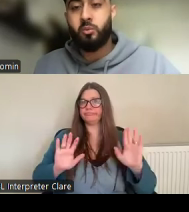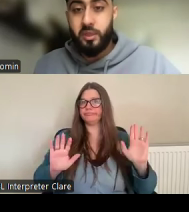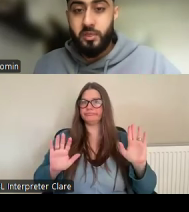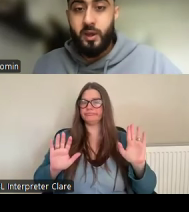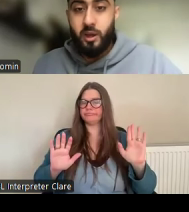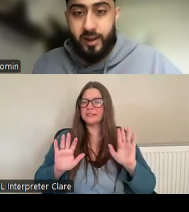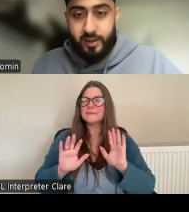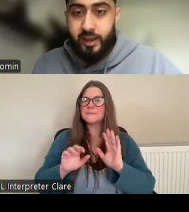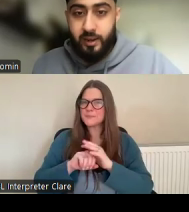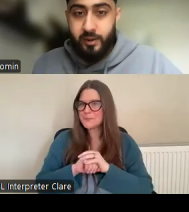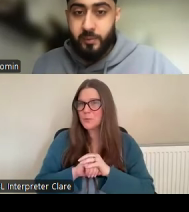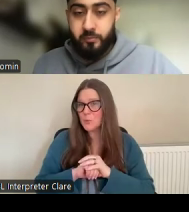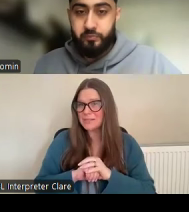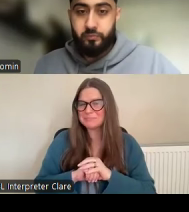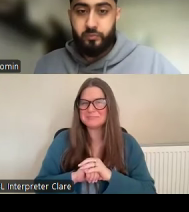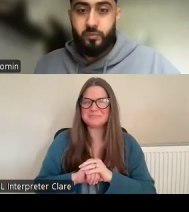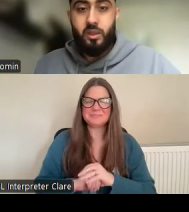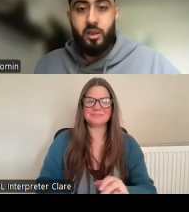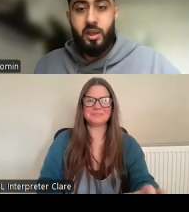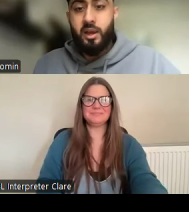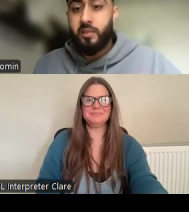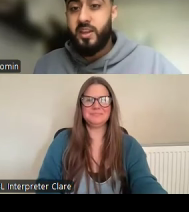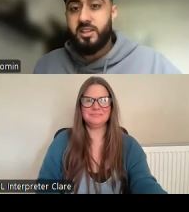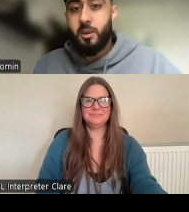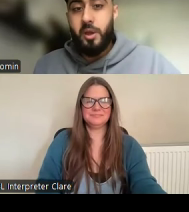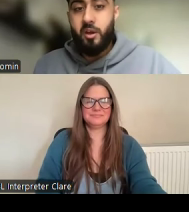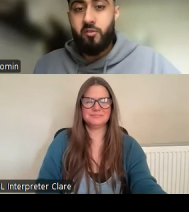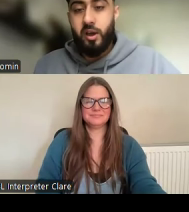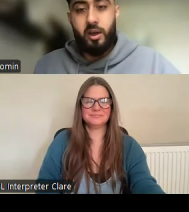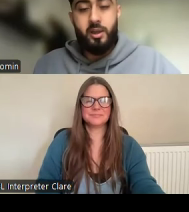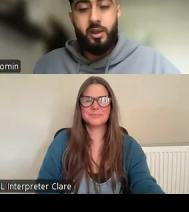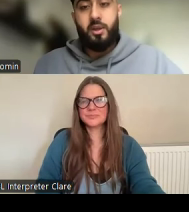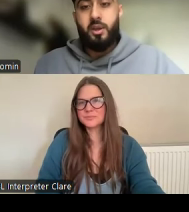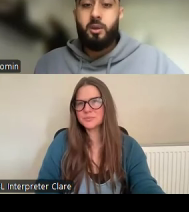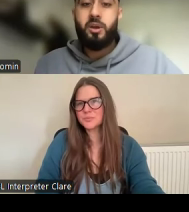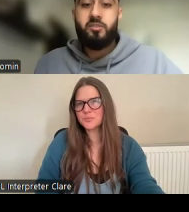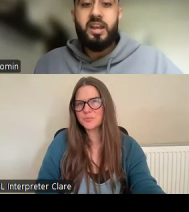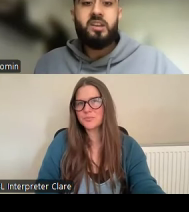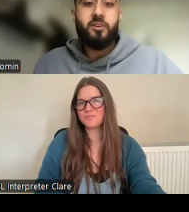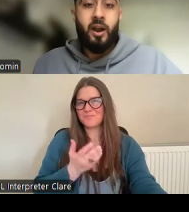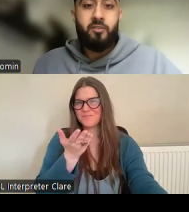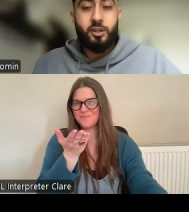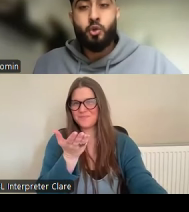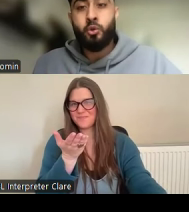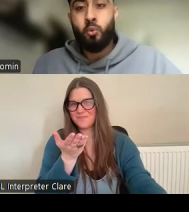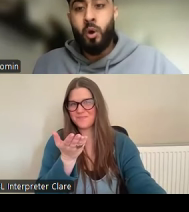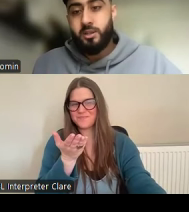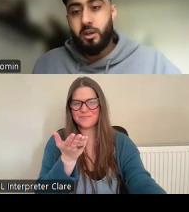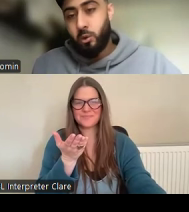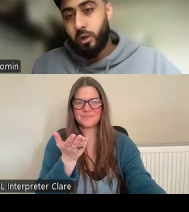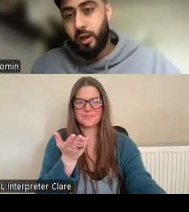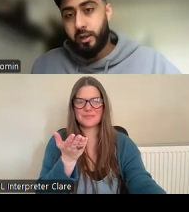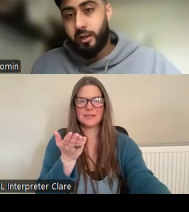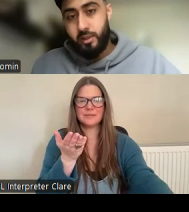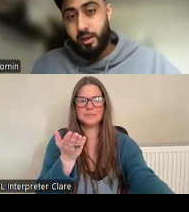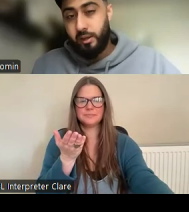with the correct headline. This is a bit of an infographic to show you what it's going to look like in the end.